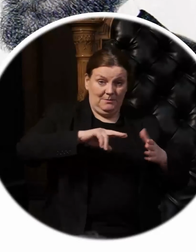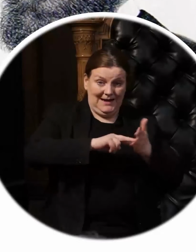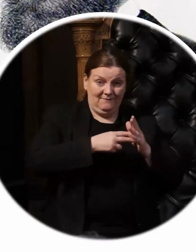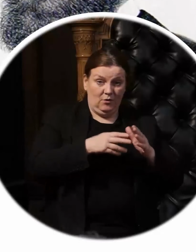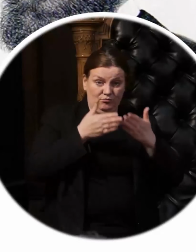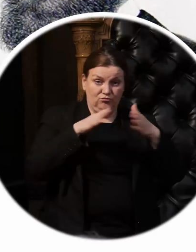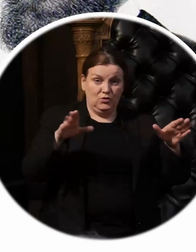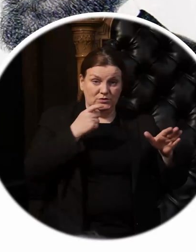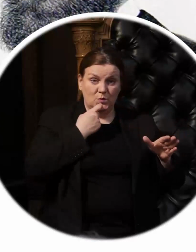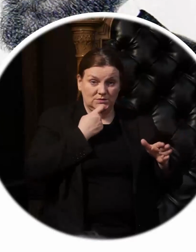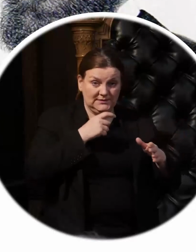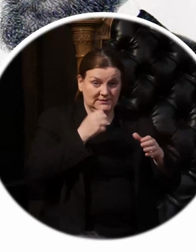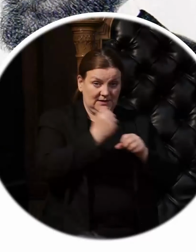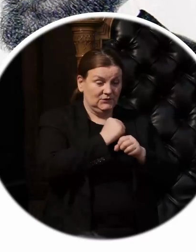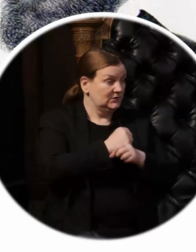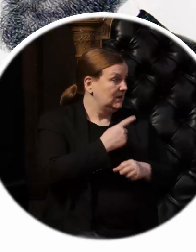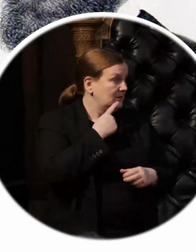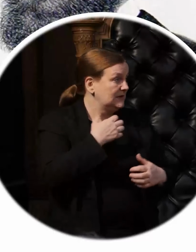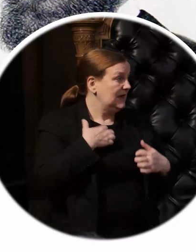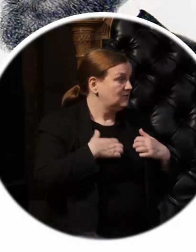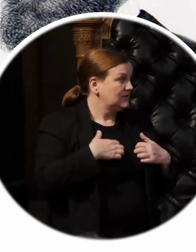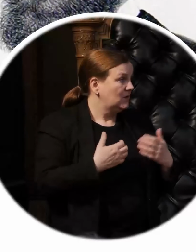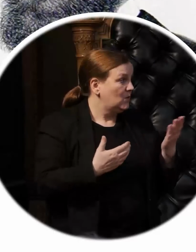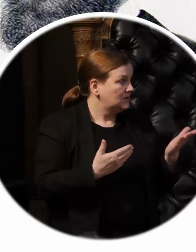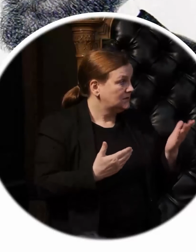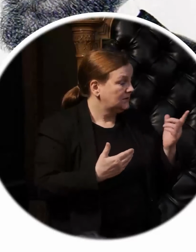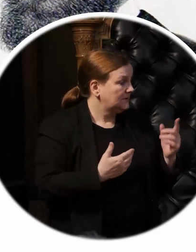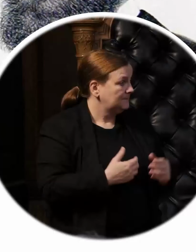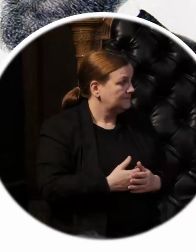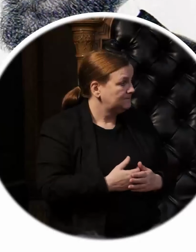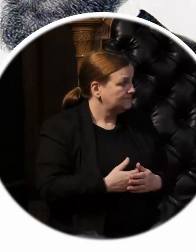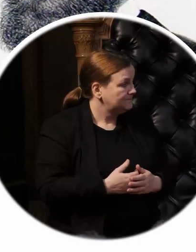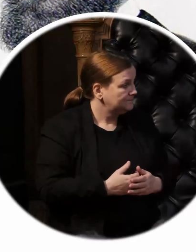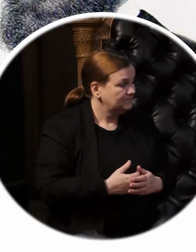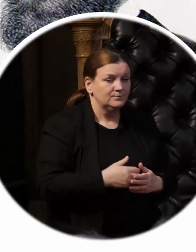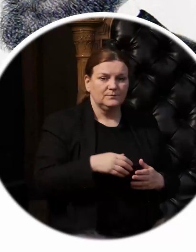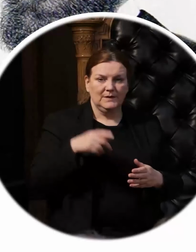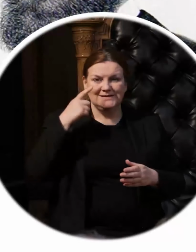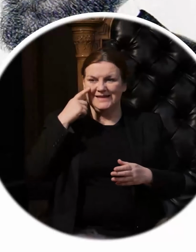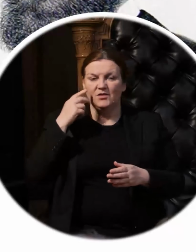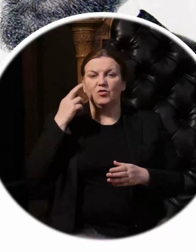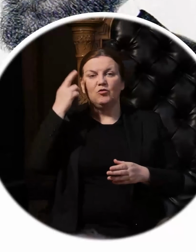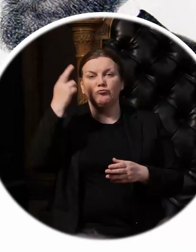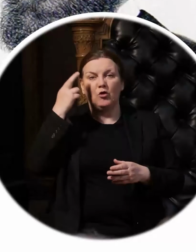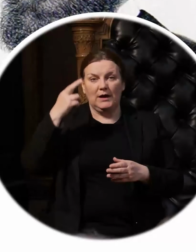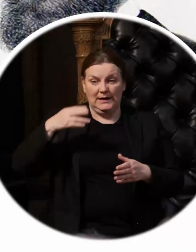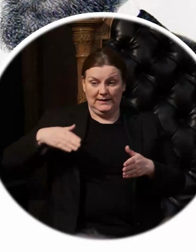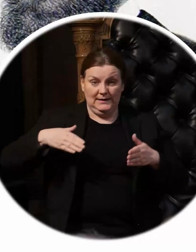One of the interesting features about it is that the canal, the Royal Canal, used to come right up to the front door.